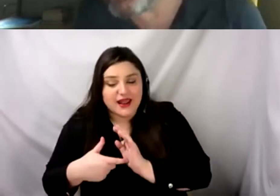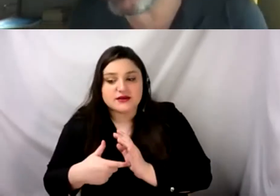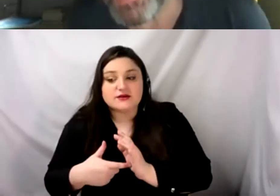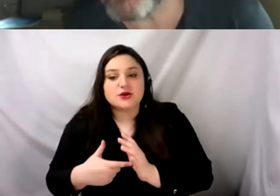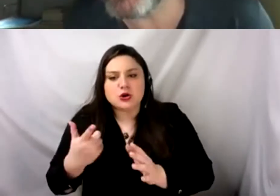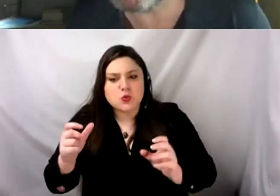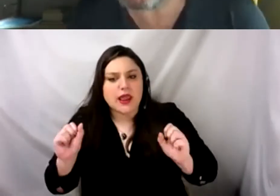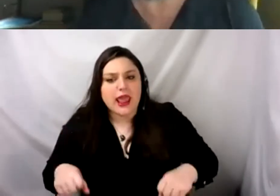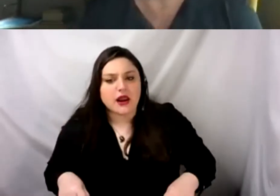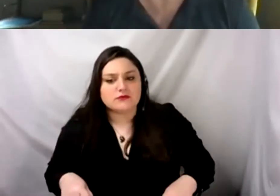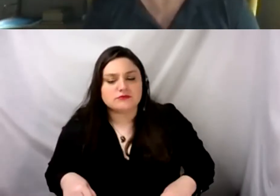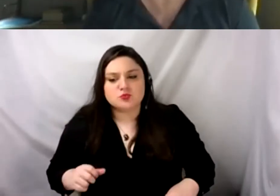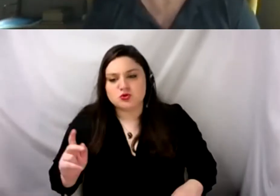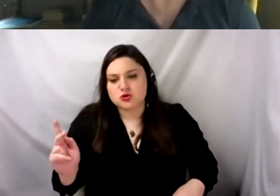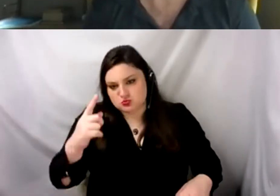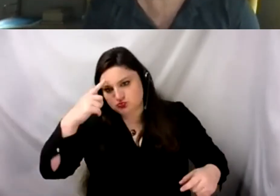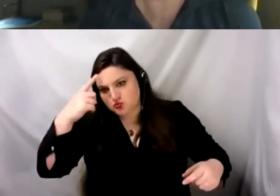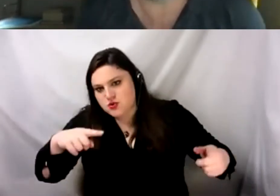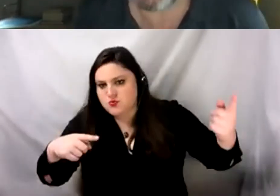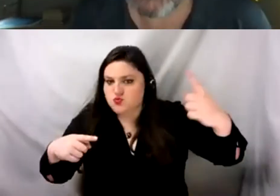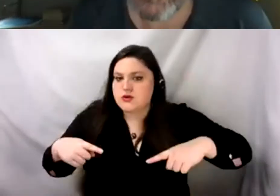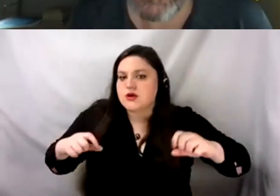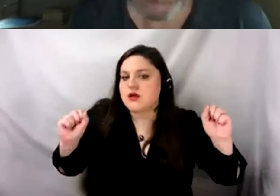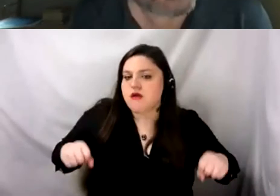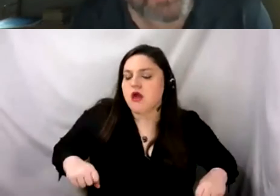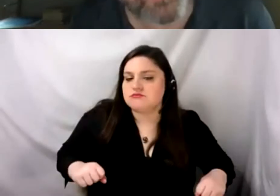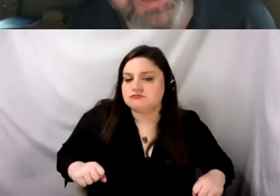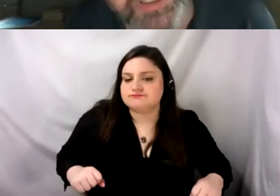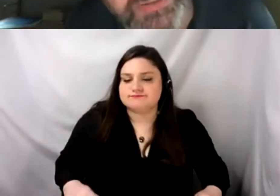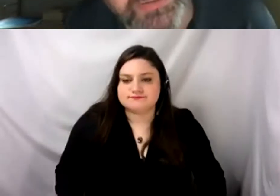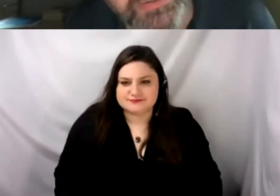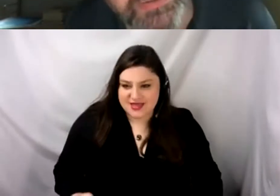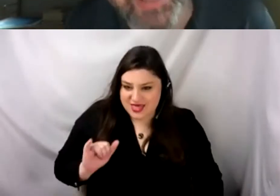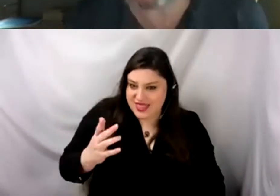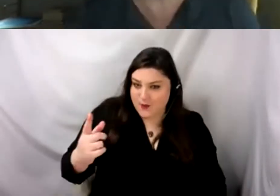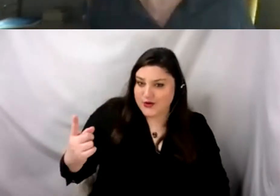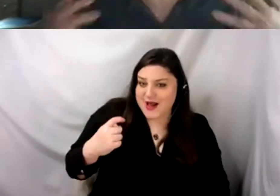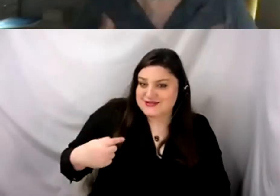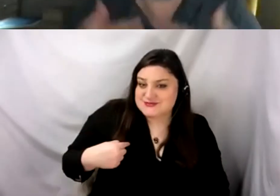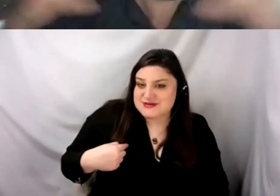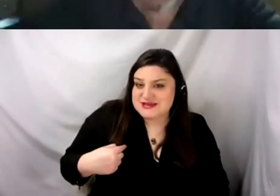not. Is that your question? All of a sudden you go to a theater that is a rental